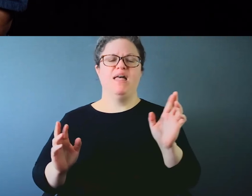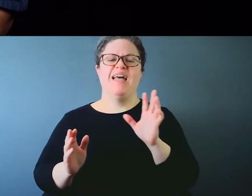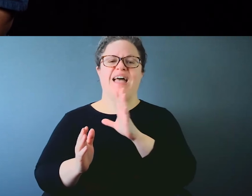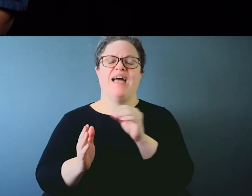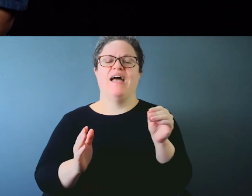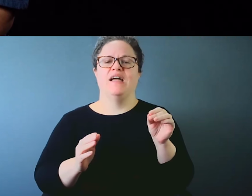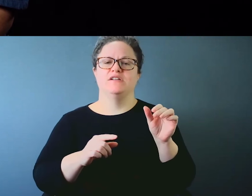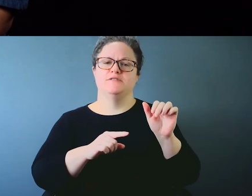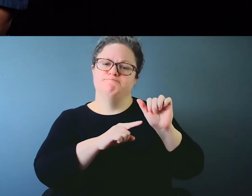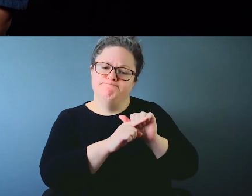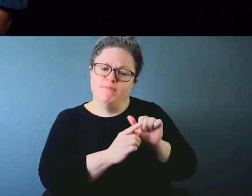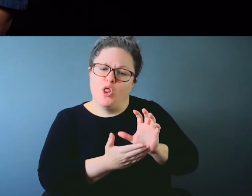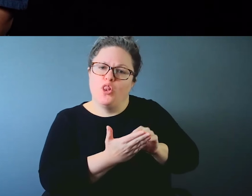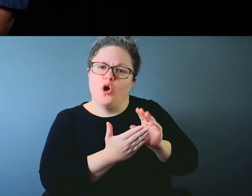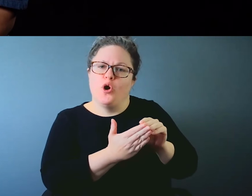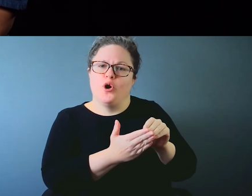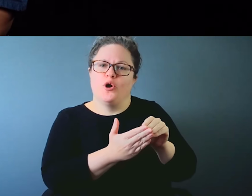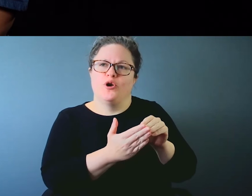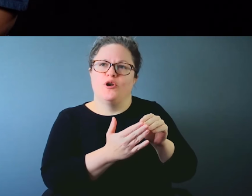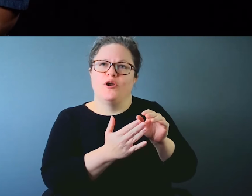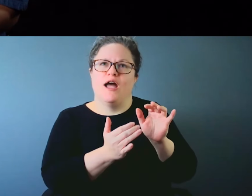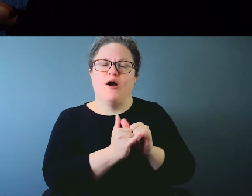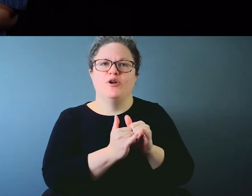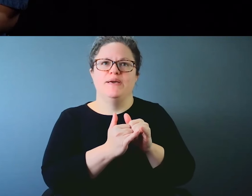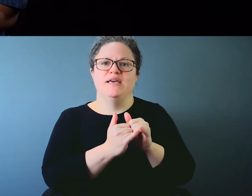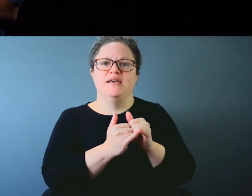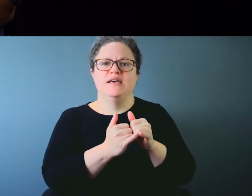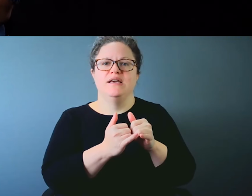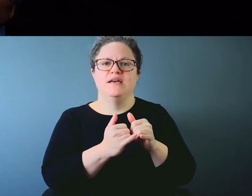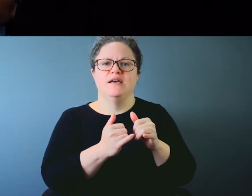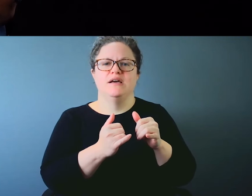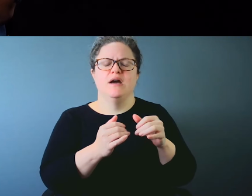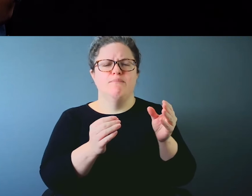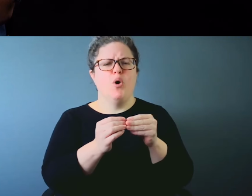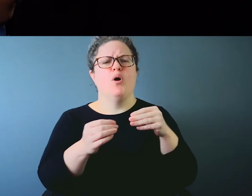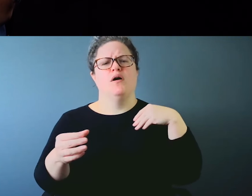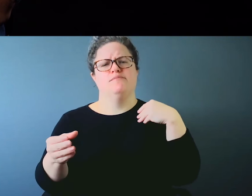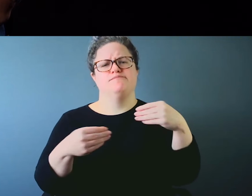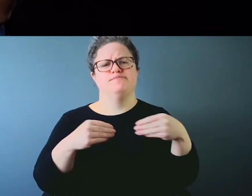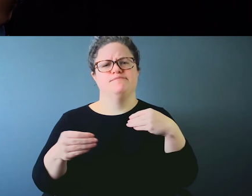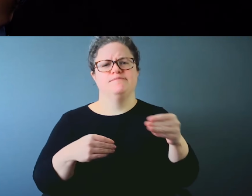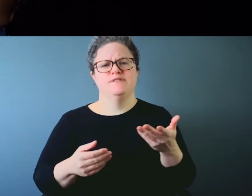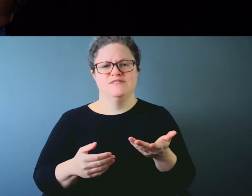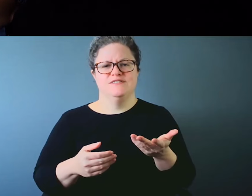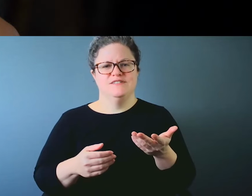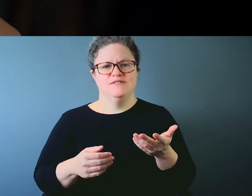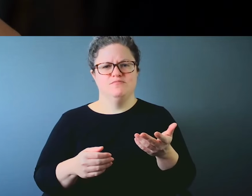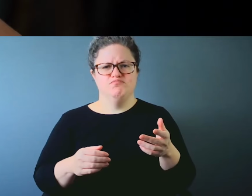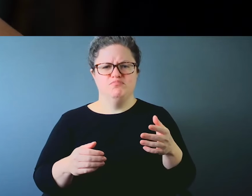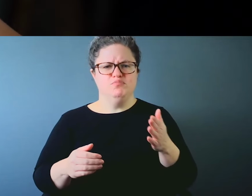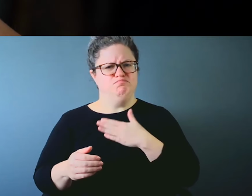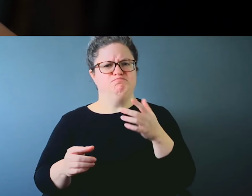to be less, probably maybe, less precious about some things but also open your consciousness.